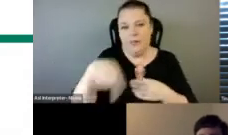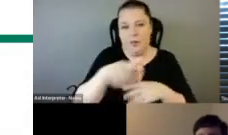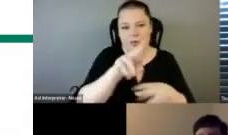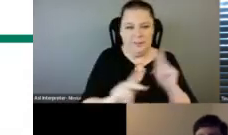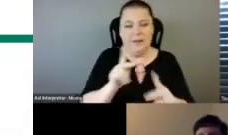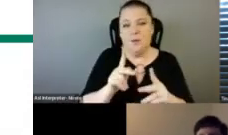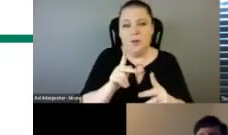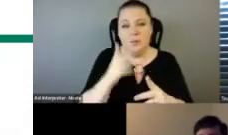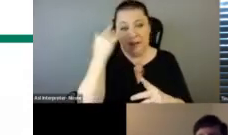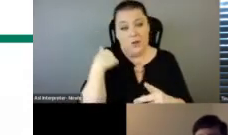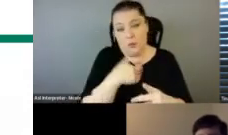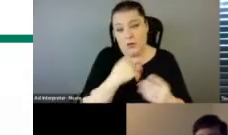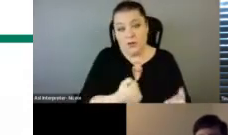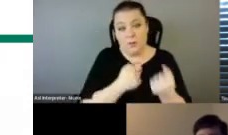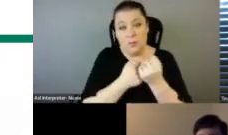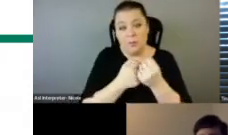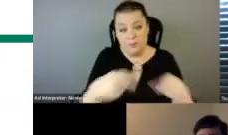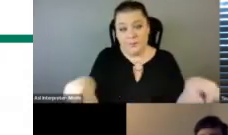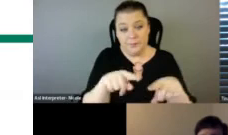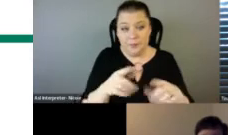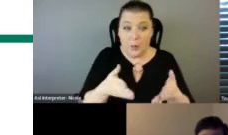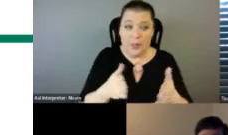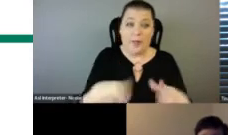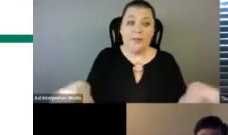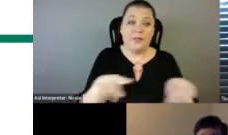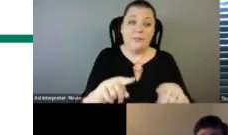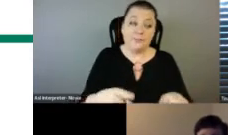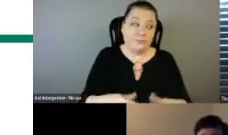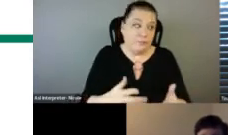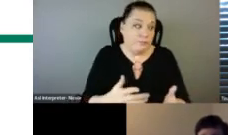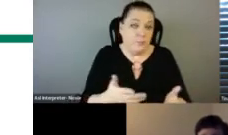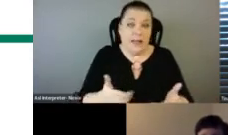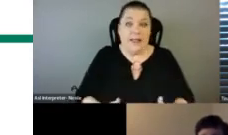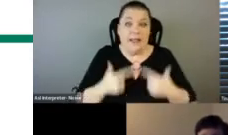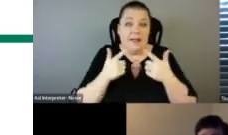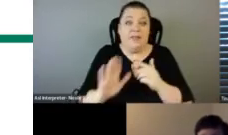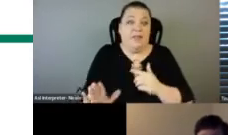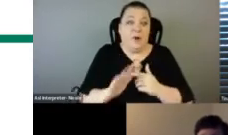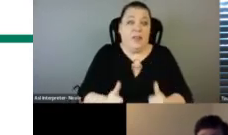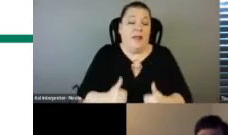live their lives in a self directed and in whatever way, you know, is best for them that